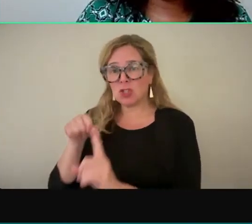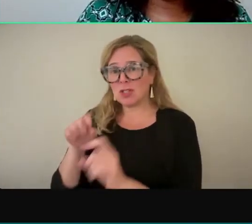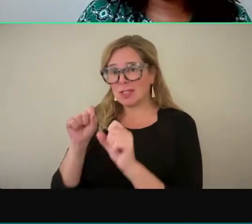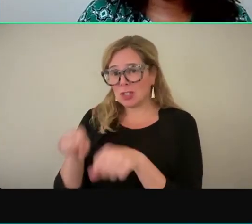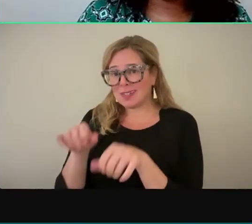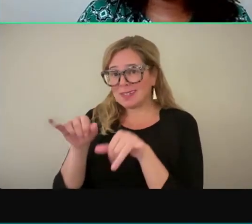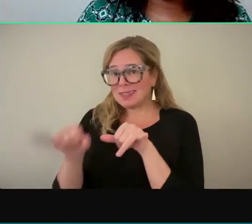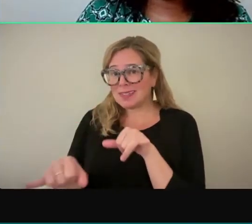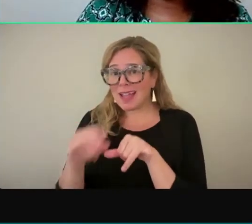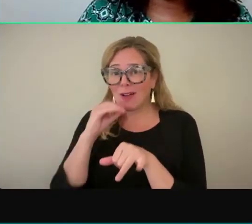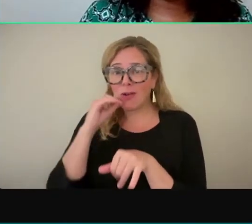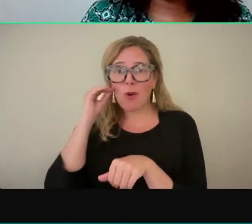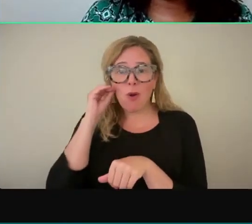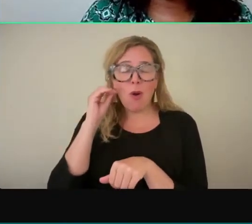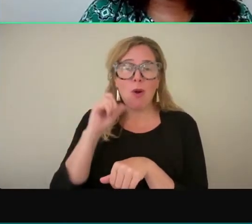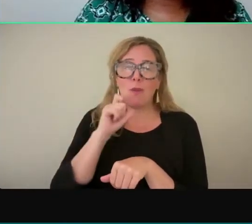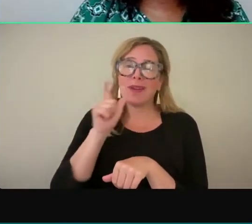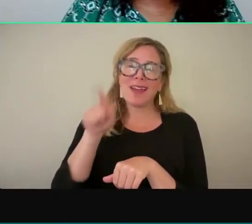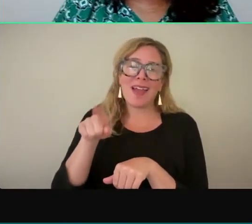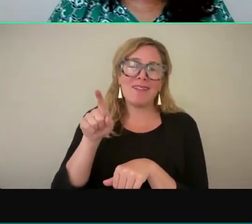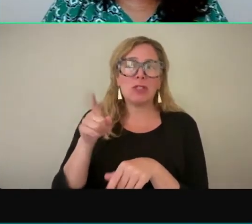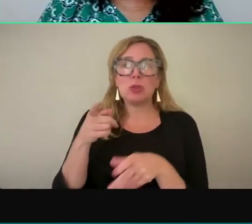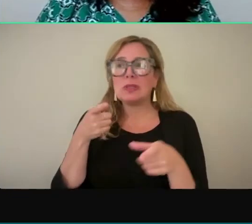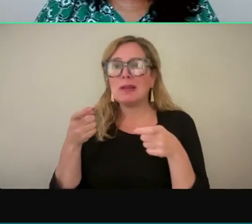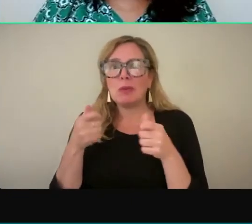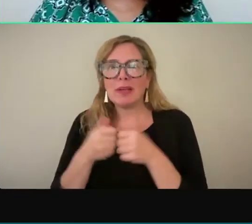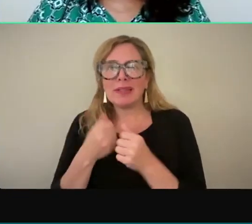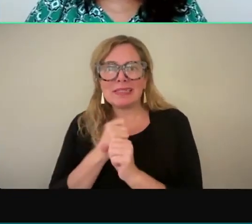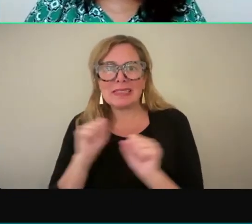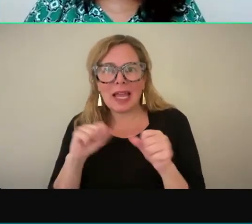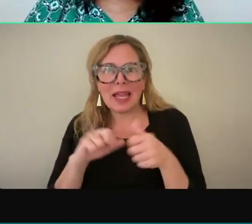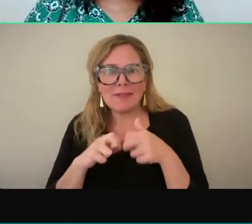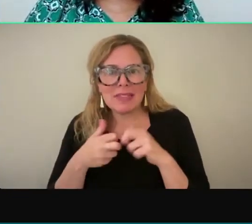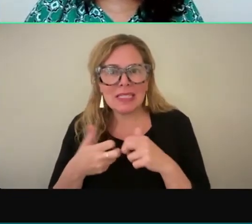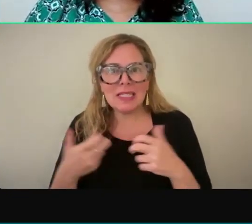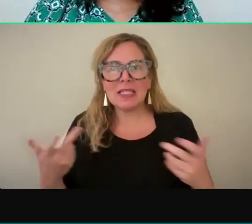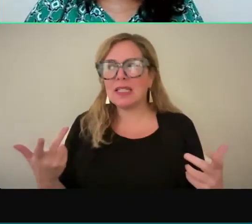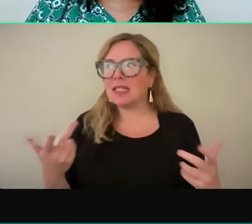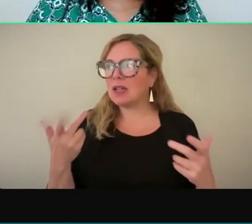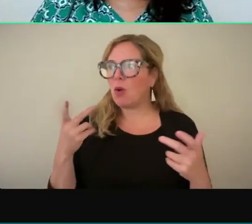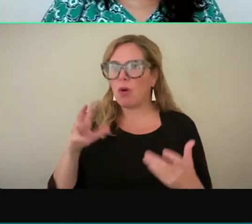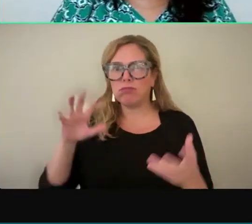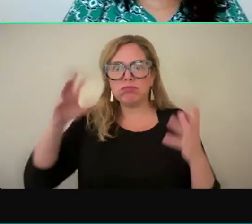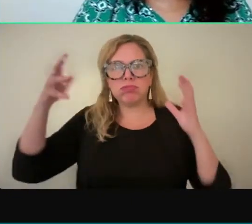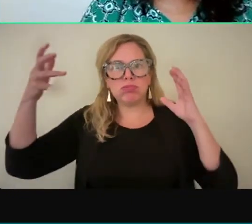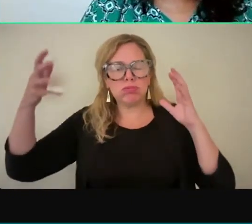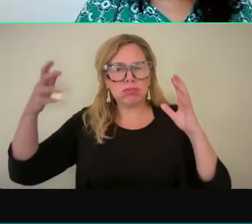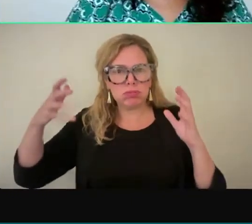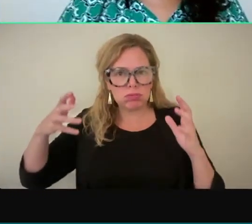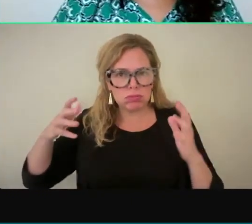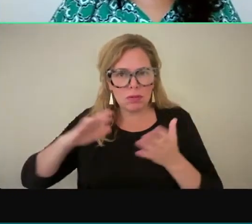didn't have to deal with safety issues or her disrupting the medical office. I